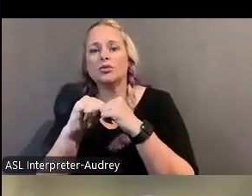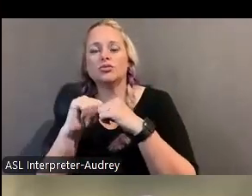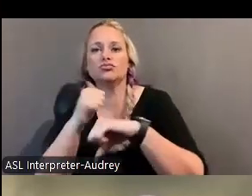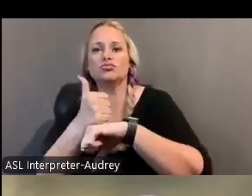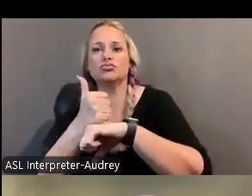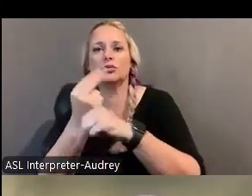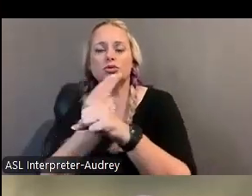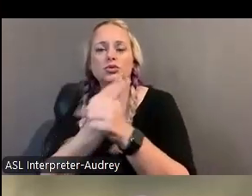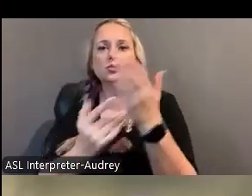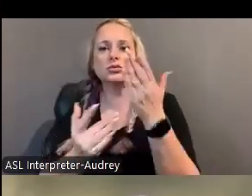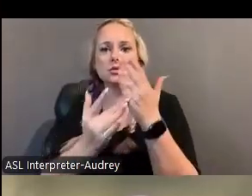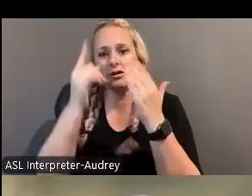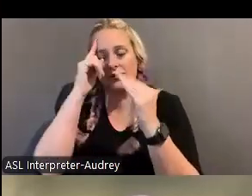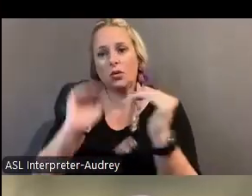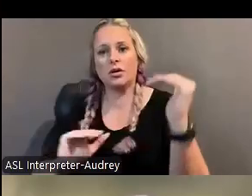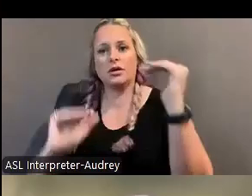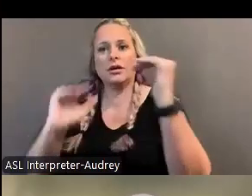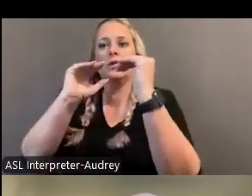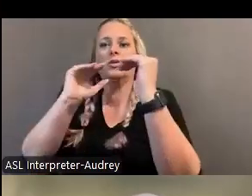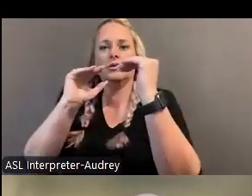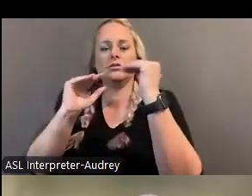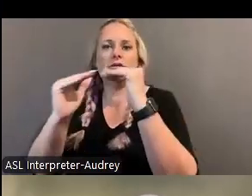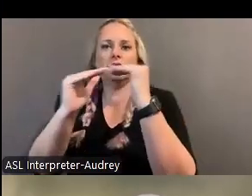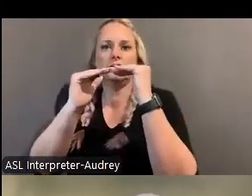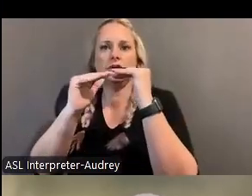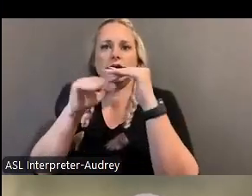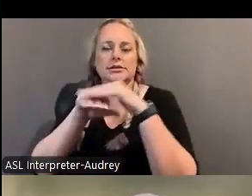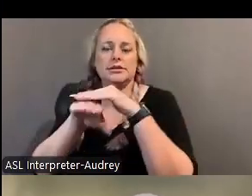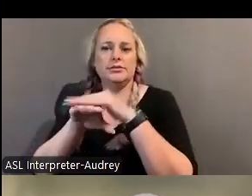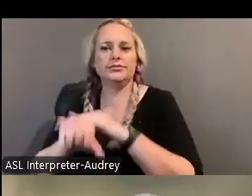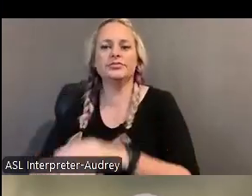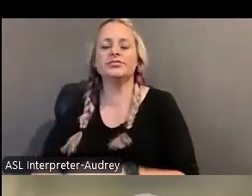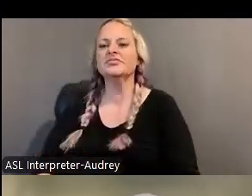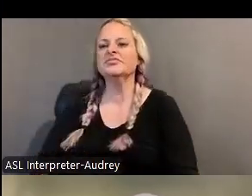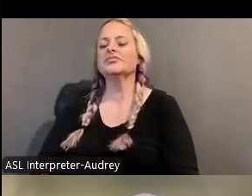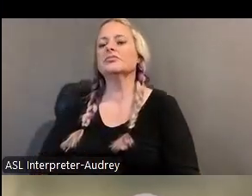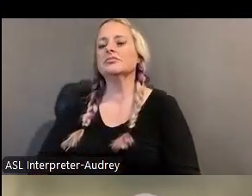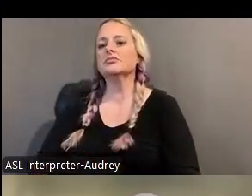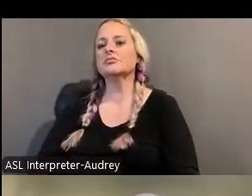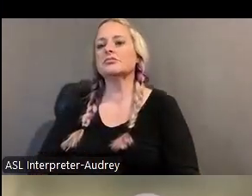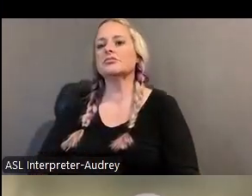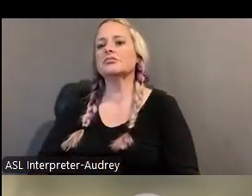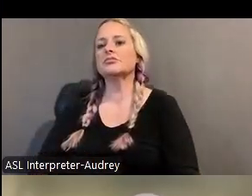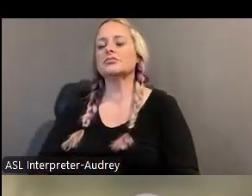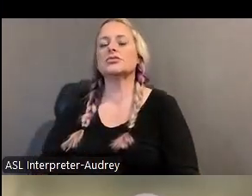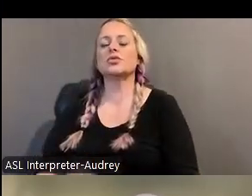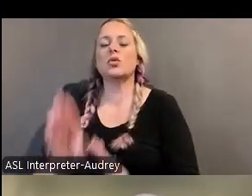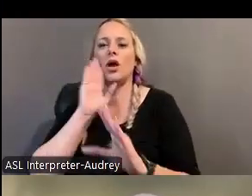equity and accessibility. Next slide. So, I'm going to go over the three objectives